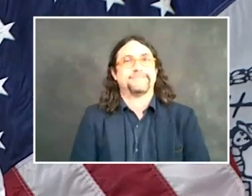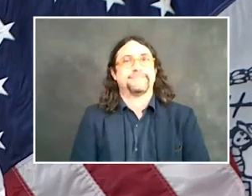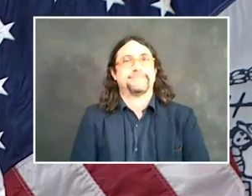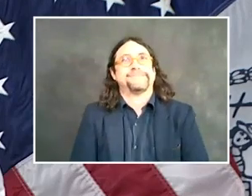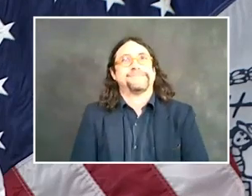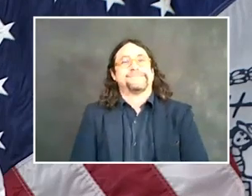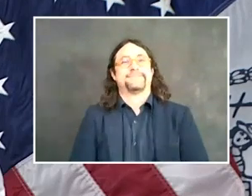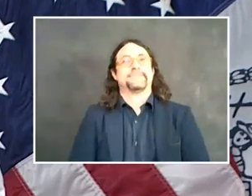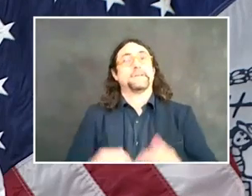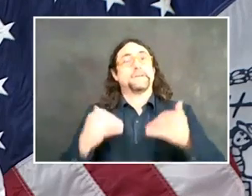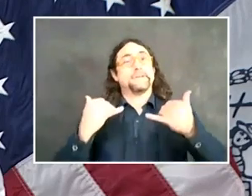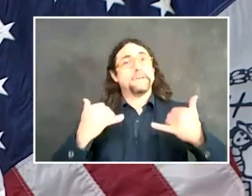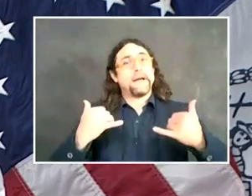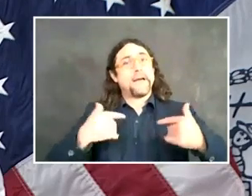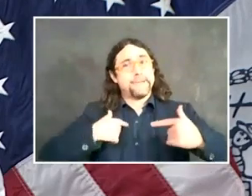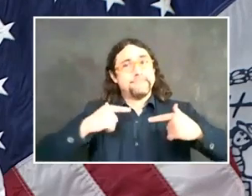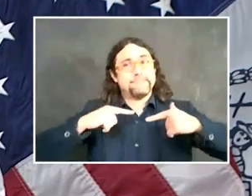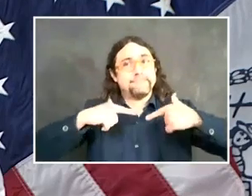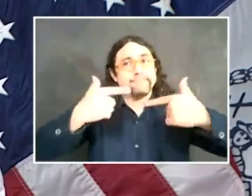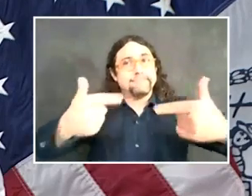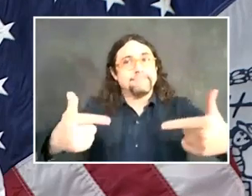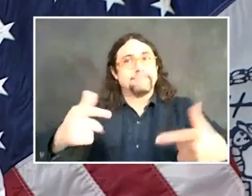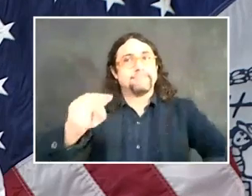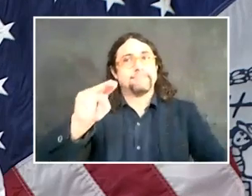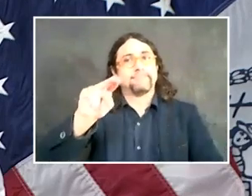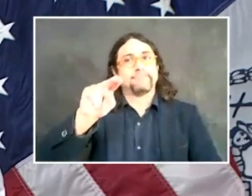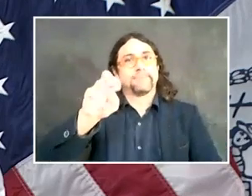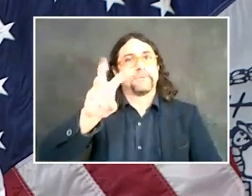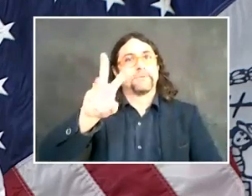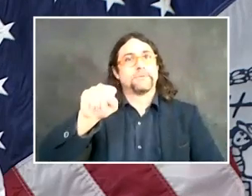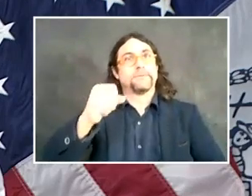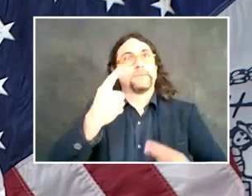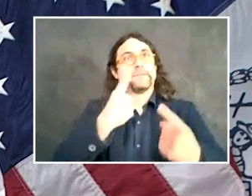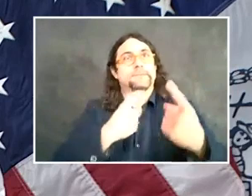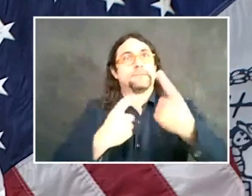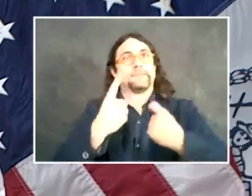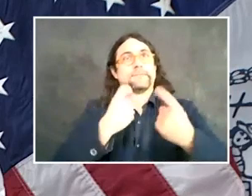WITH THAT, WE WILL TURN TO OUR COLLEAGUES IN THE MEDIA AND